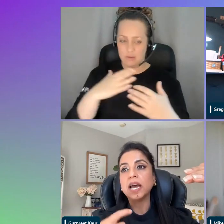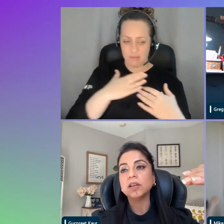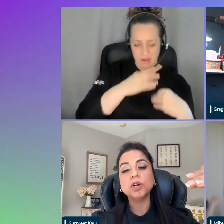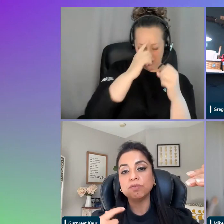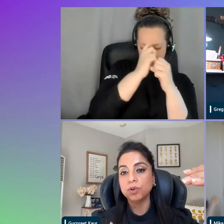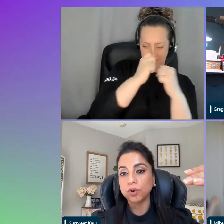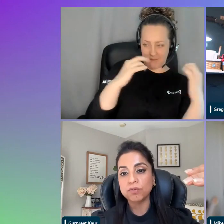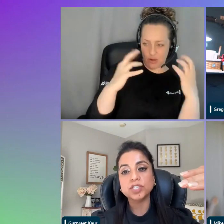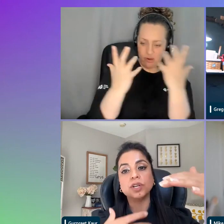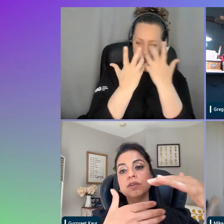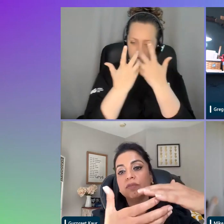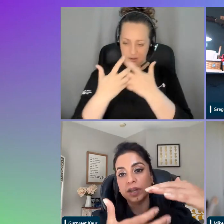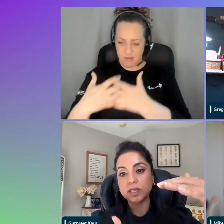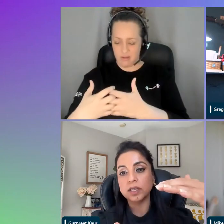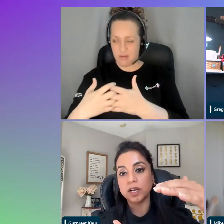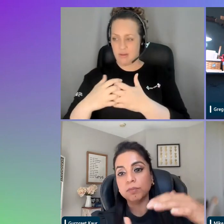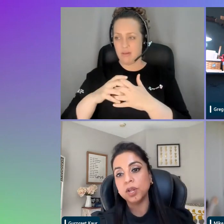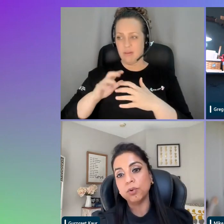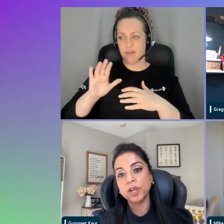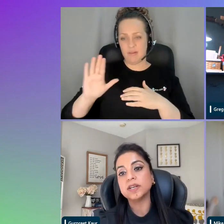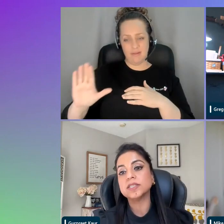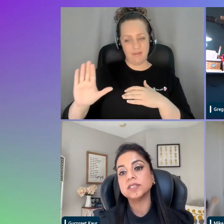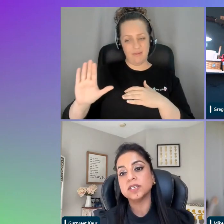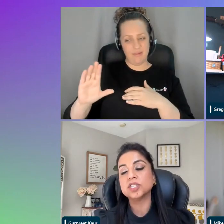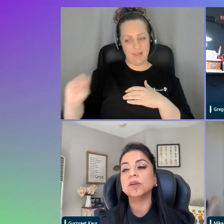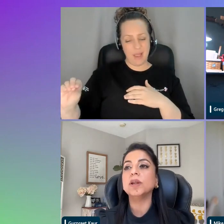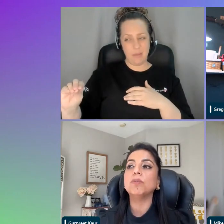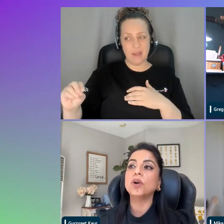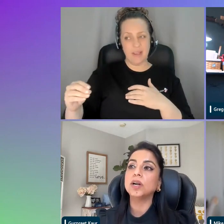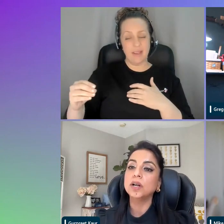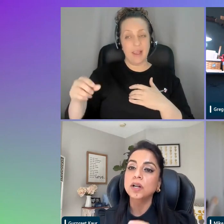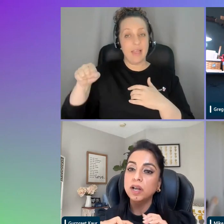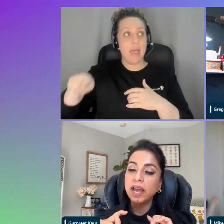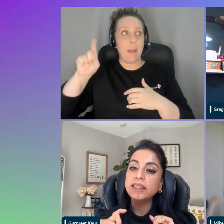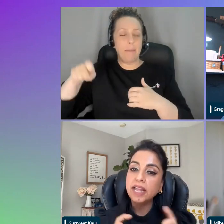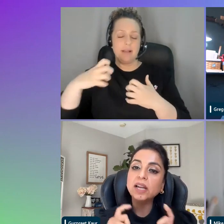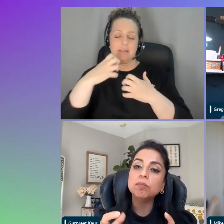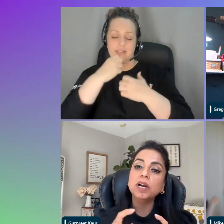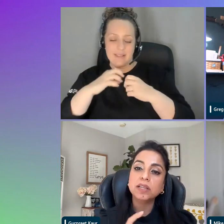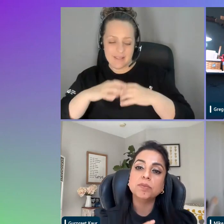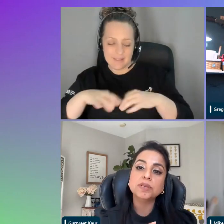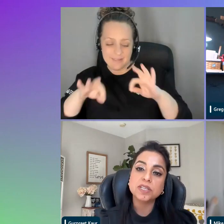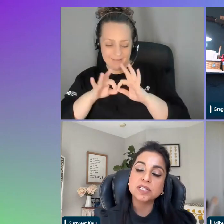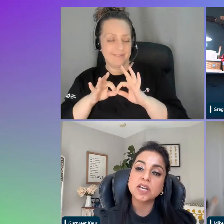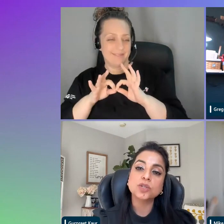your vision with the company OKRs is extremely important. And